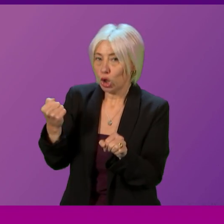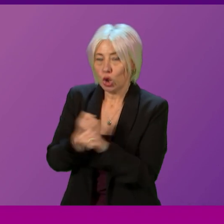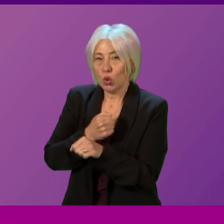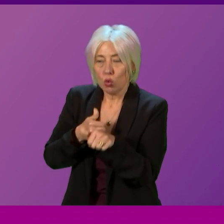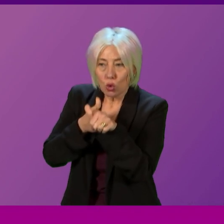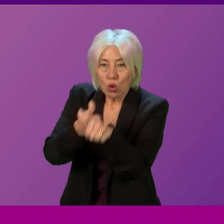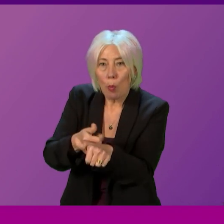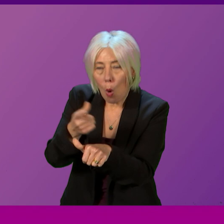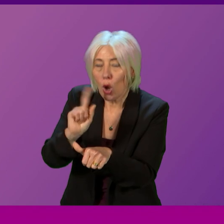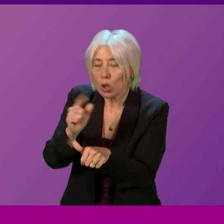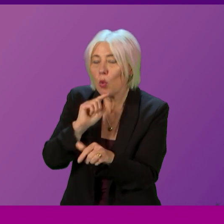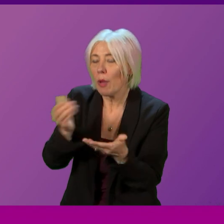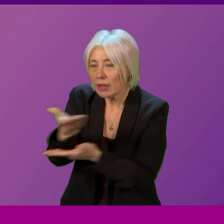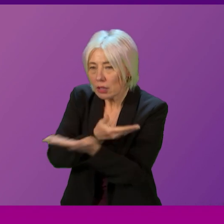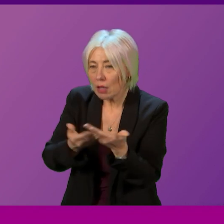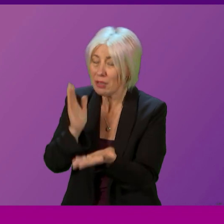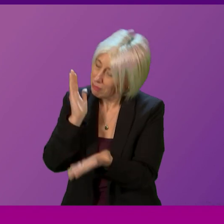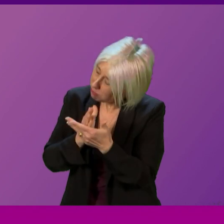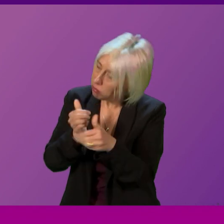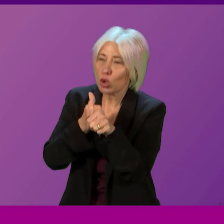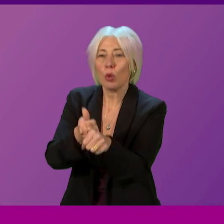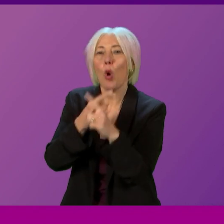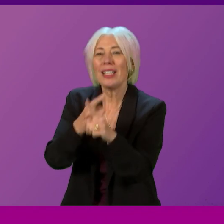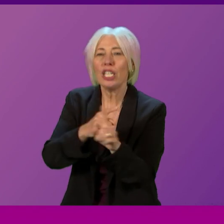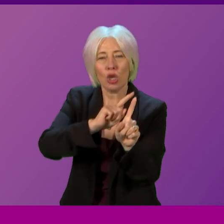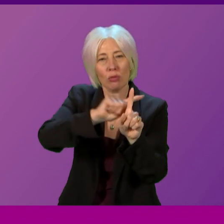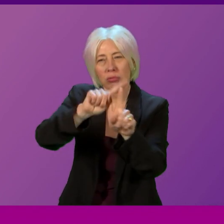It is vital that we support teachers in a range of ways—and, indeed, that we support